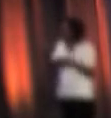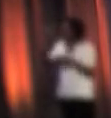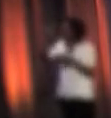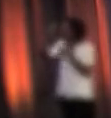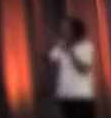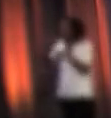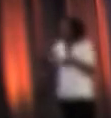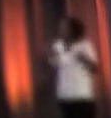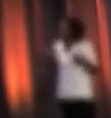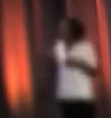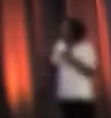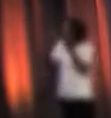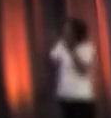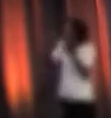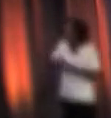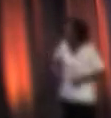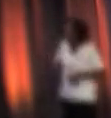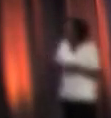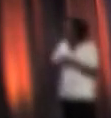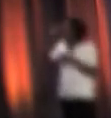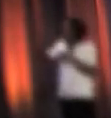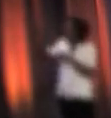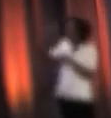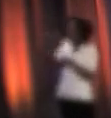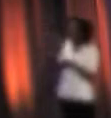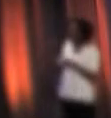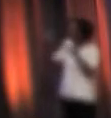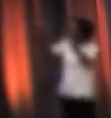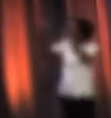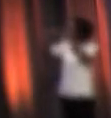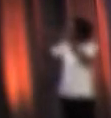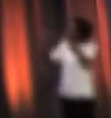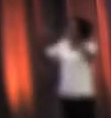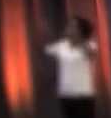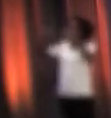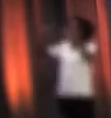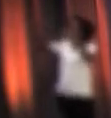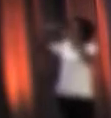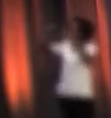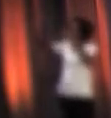in and being dispersed into a spectrum of different colours; it's that concept that I want to play with today.